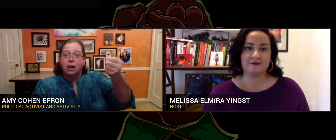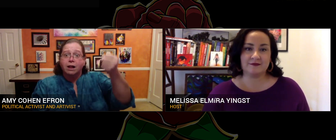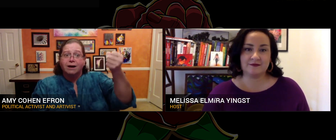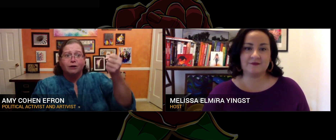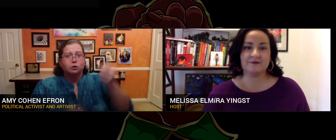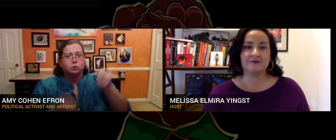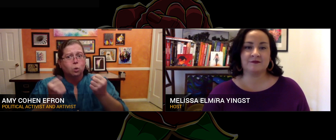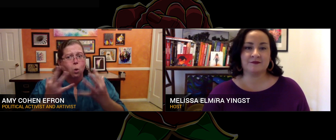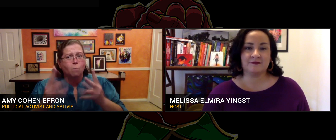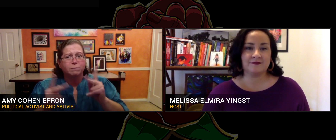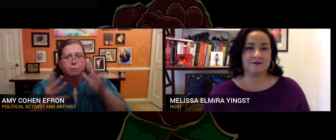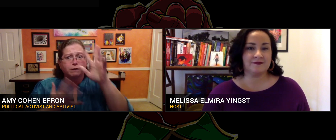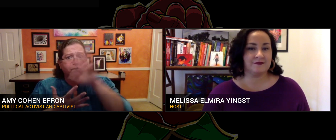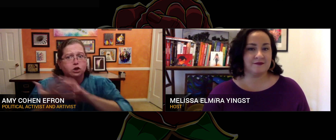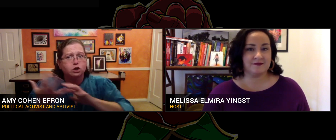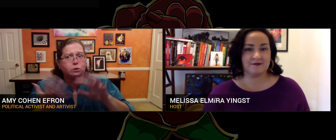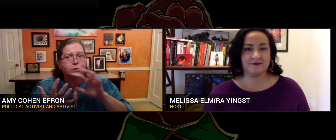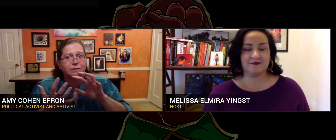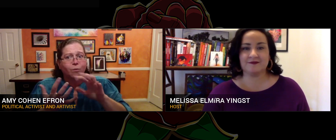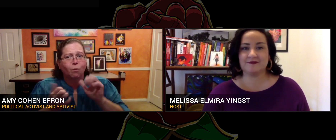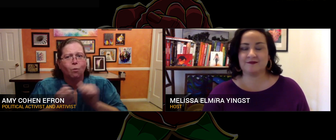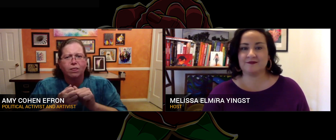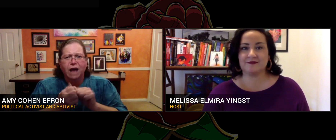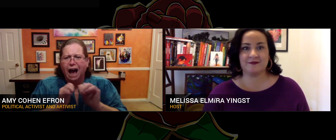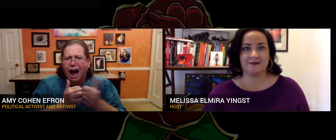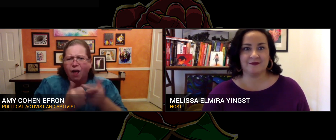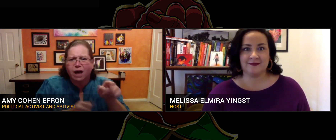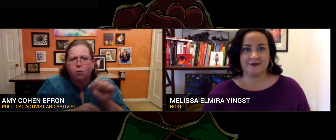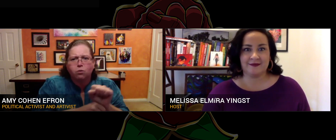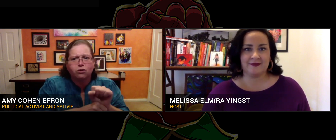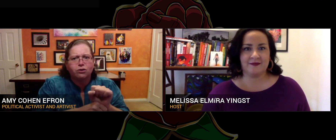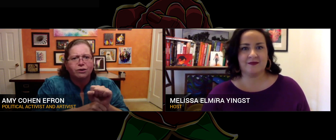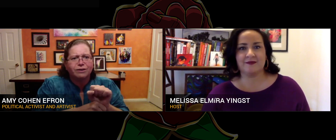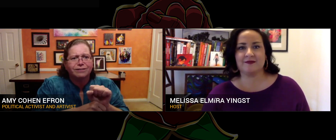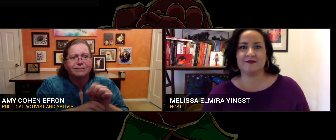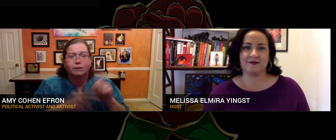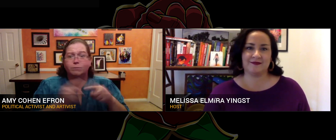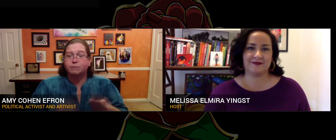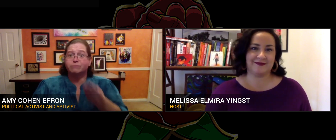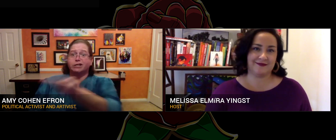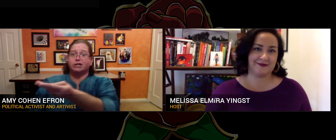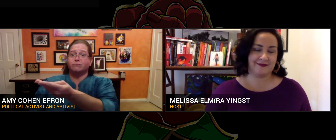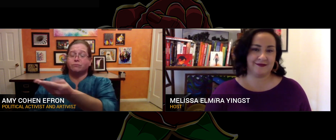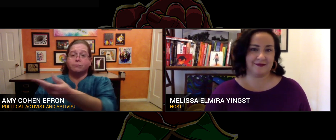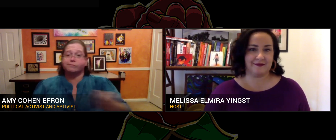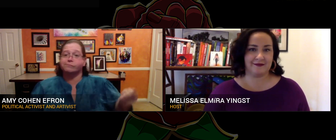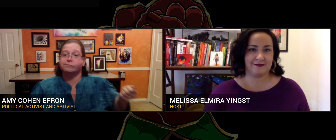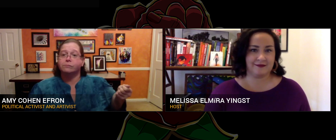Now, it's on hold and so many people are confused with how that works.